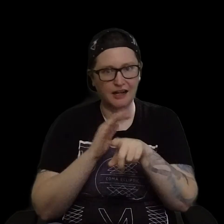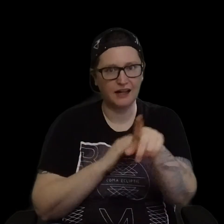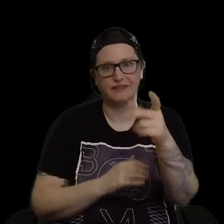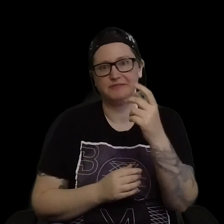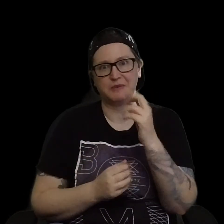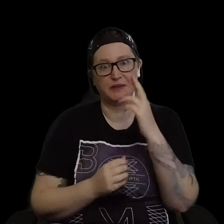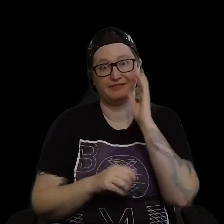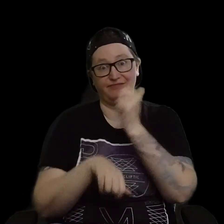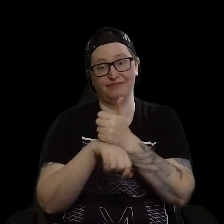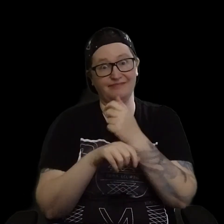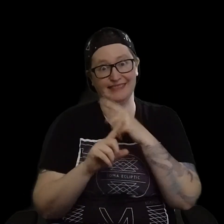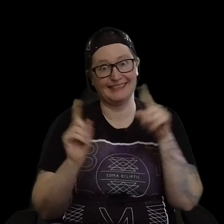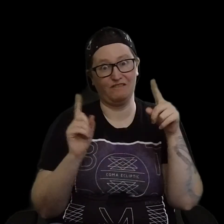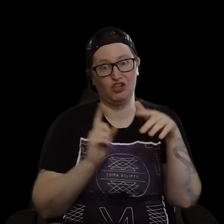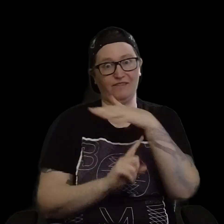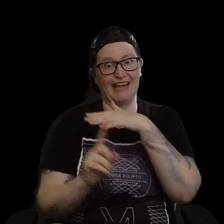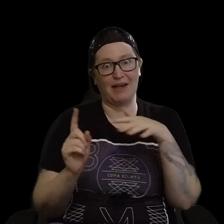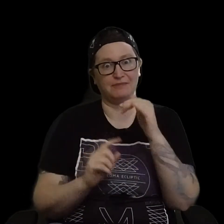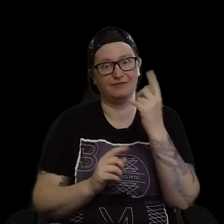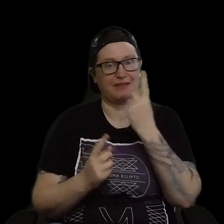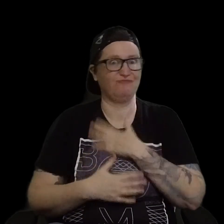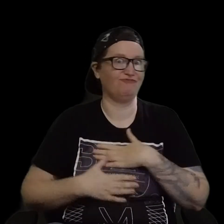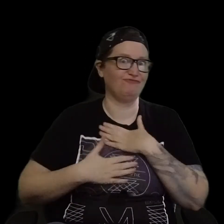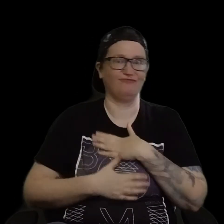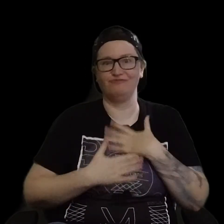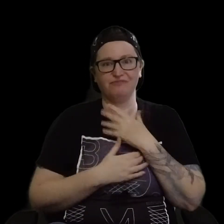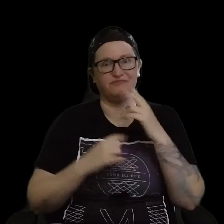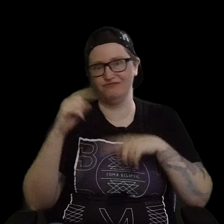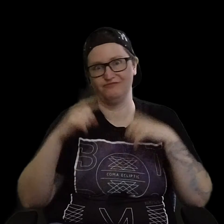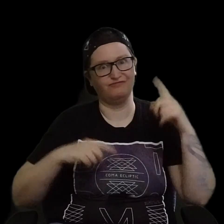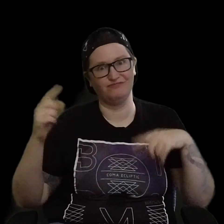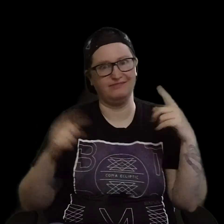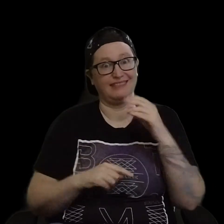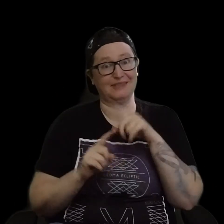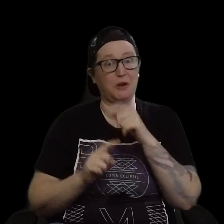information trying to find hacks or could be a totally different environment of something to just